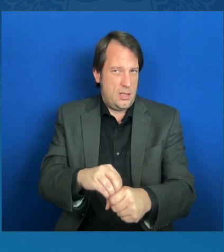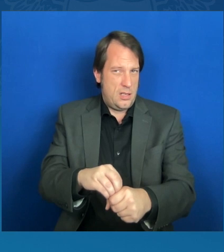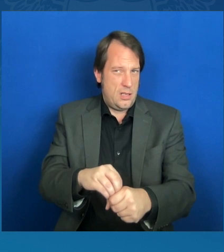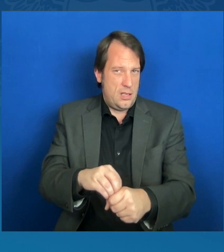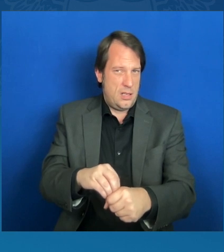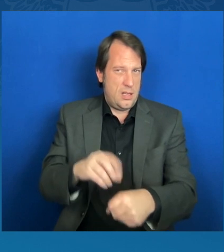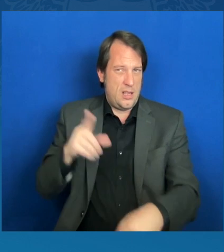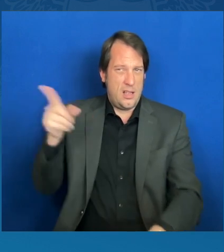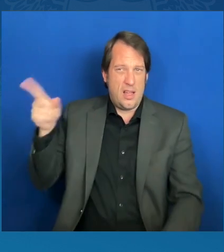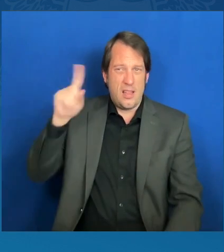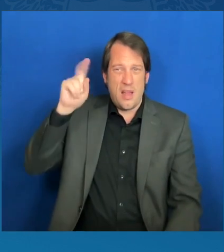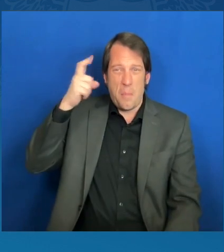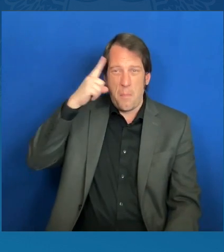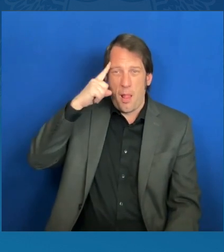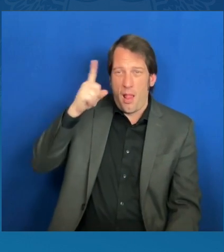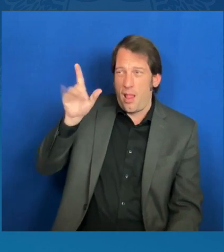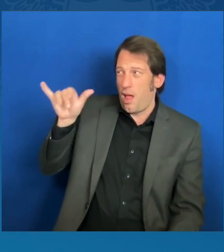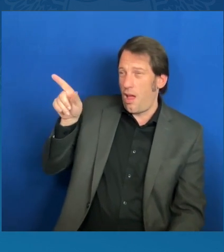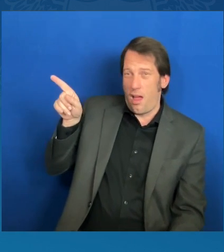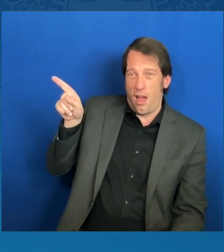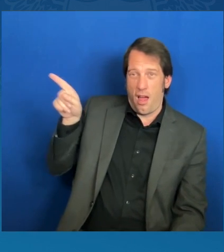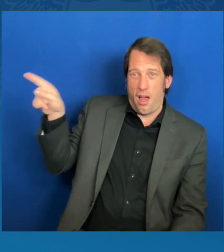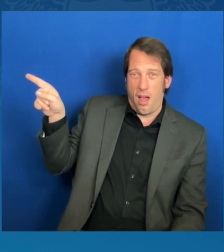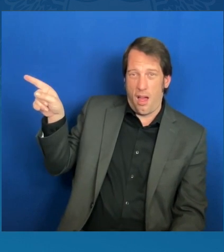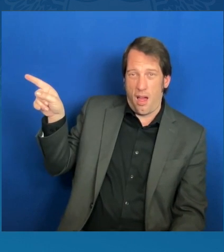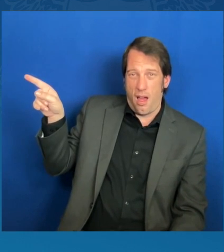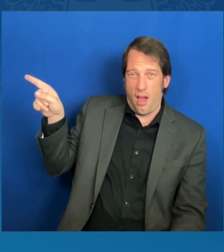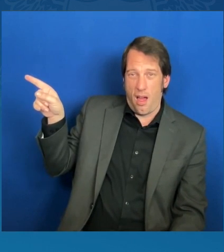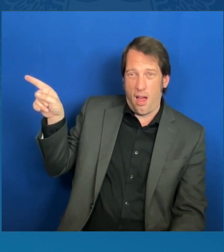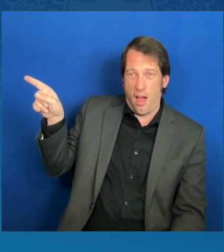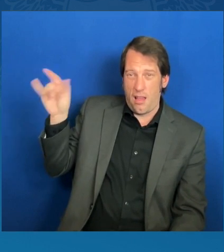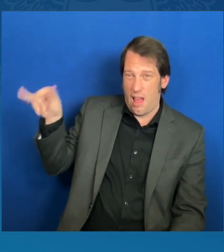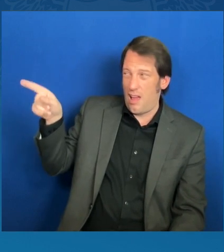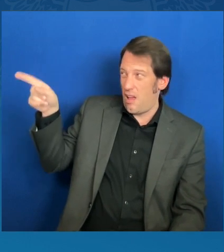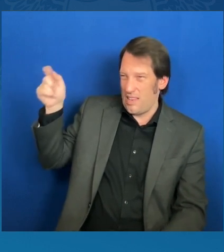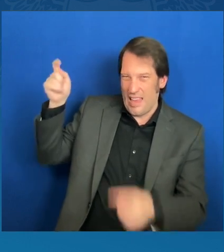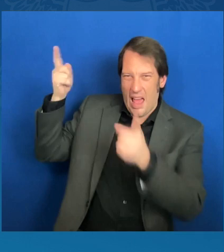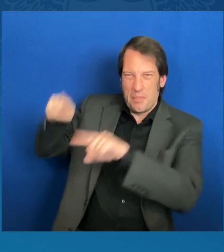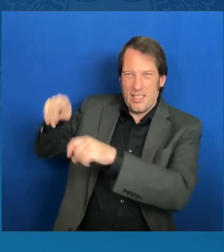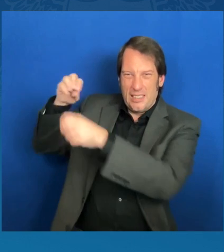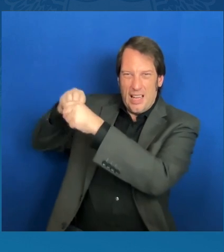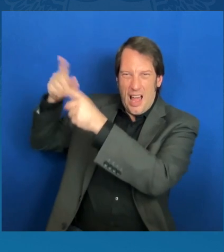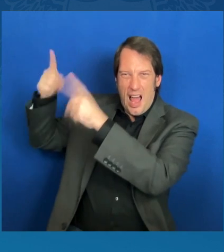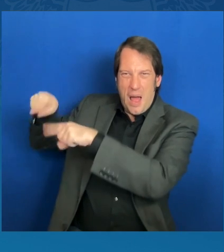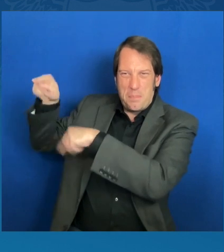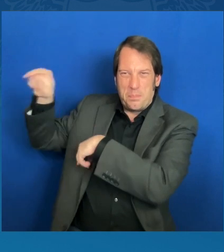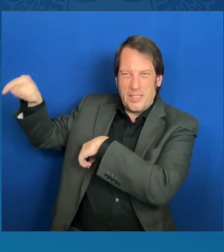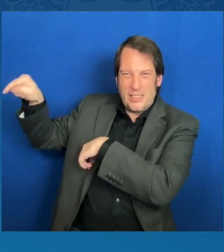who otherwise have evidenced themselves being -- having a feckless quality, to show some courage